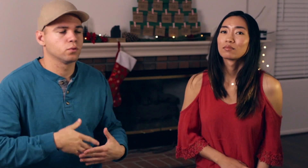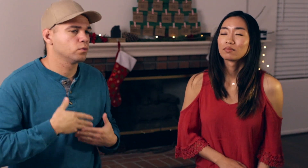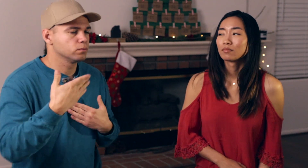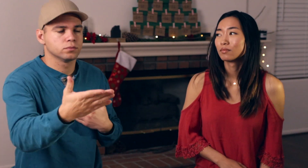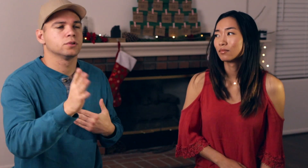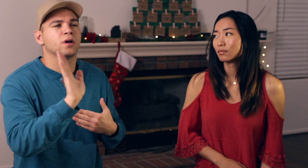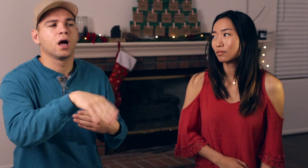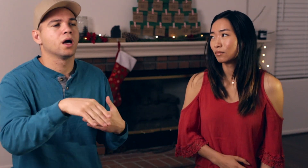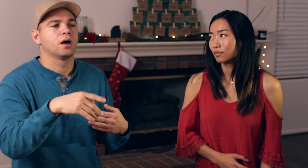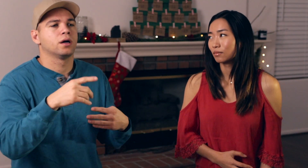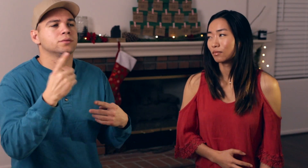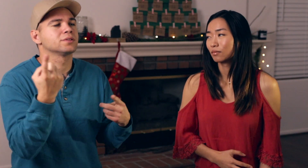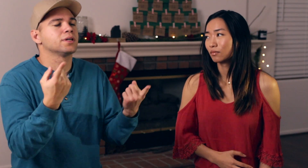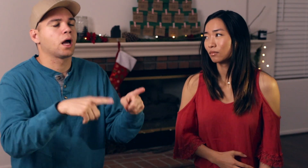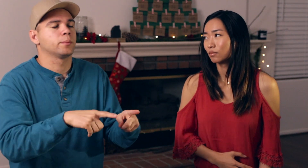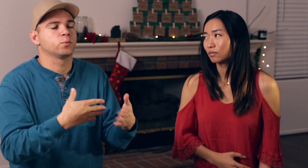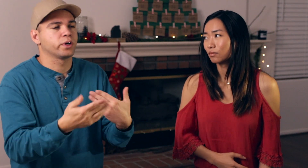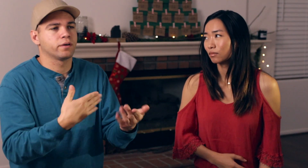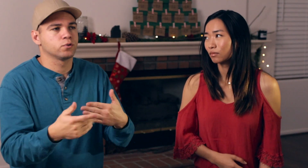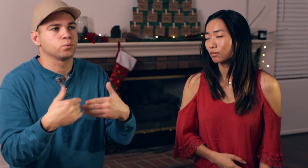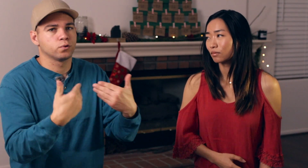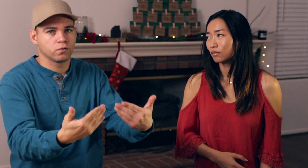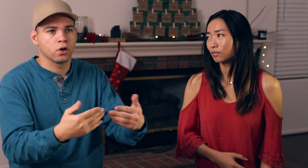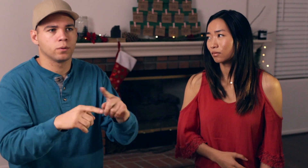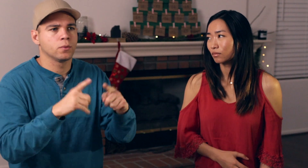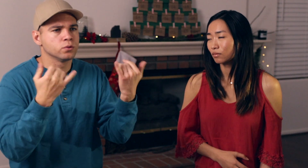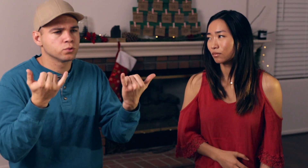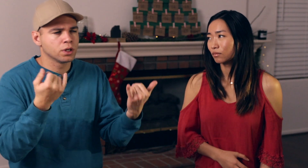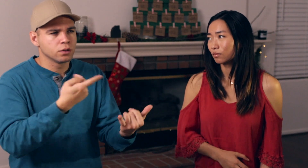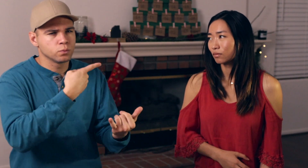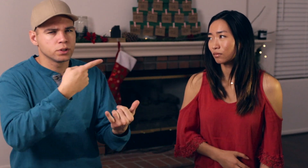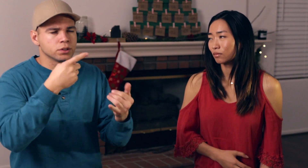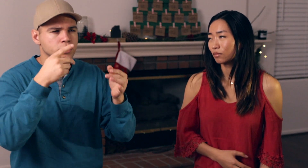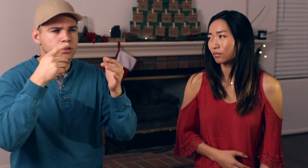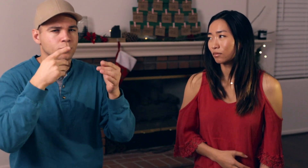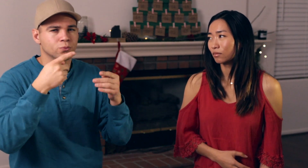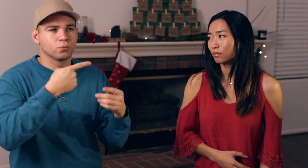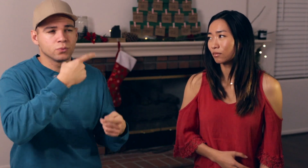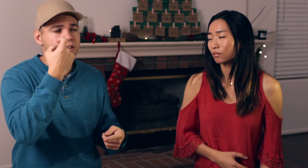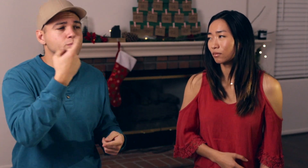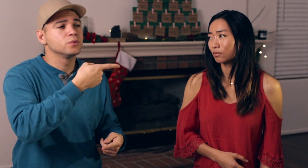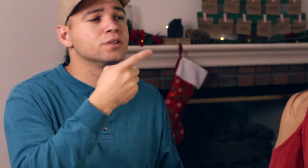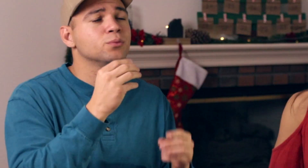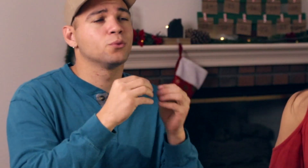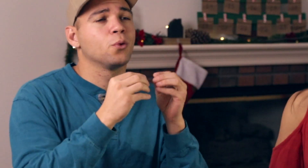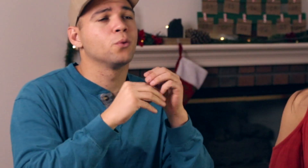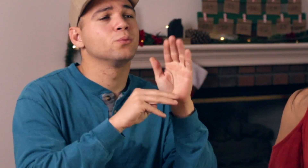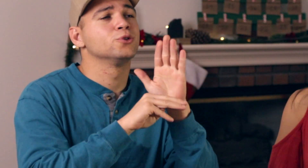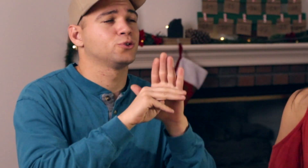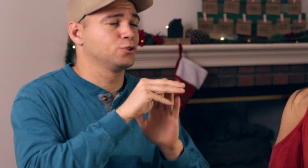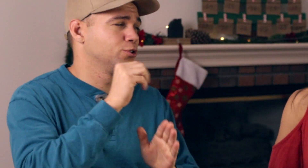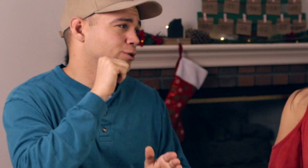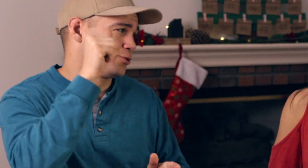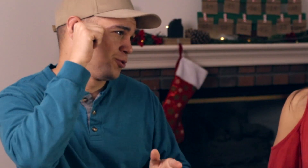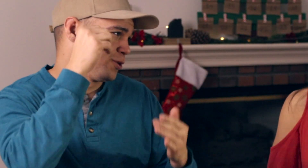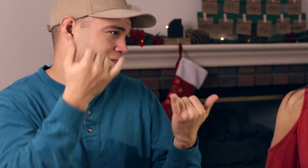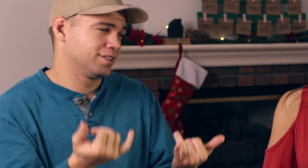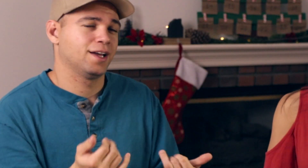"Ah it happened, whatever" and move on but today, because we're more mature adults now